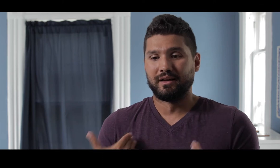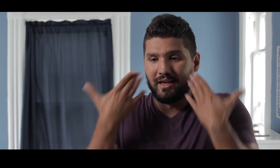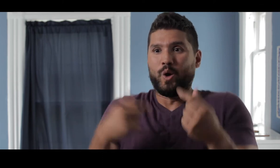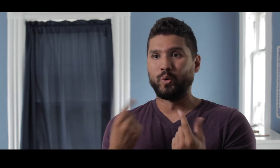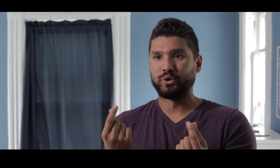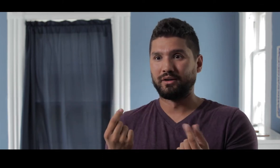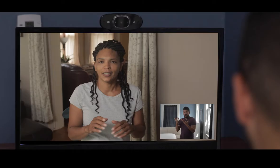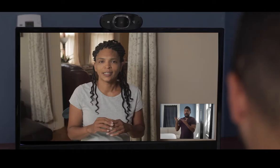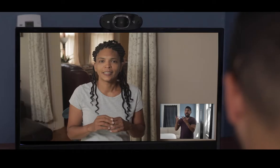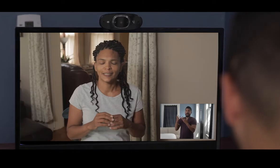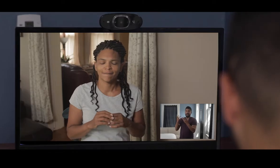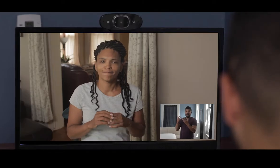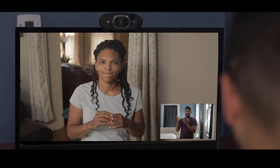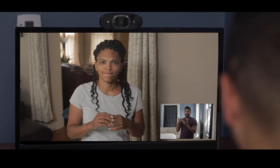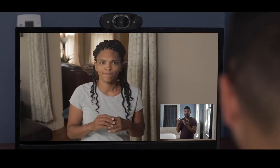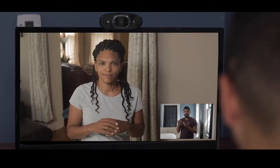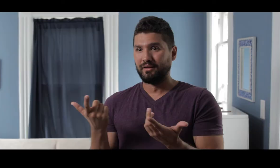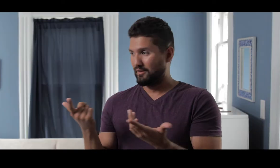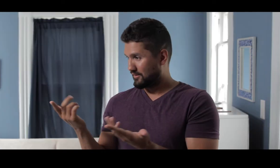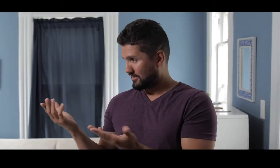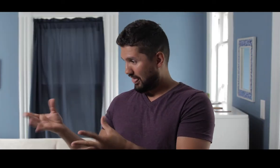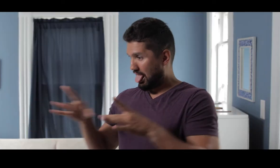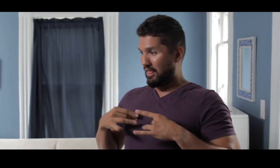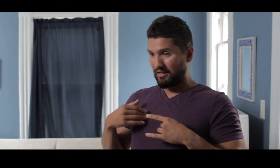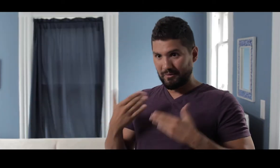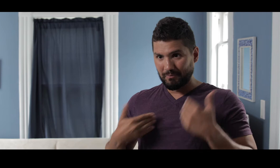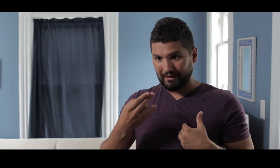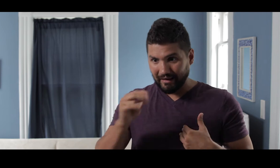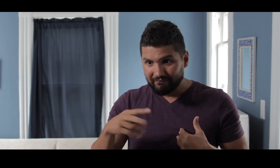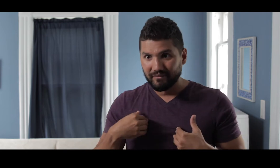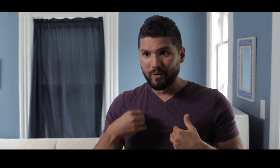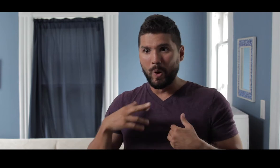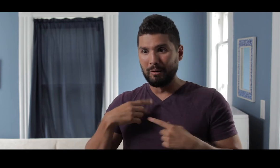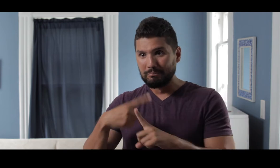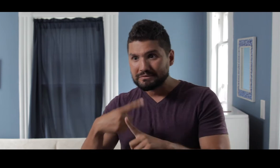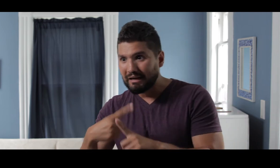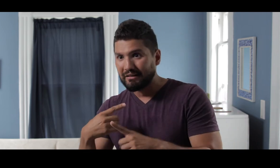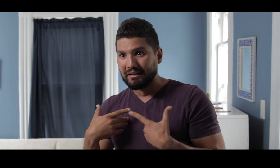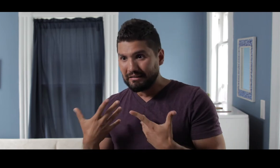I don’t know what to do! I could be positive now! I could have HIV.